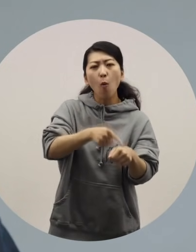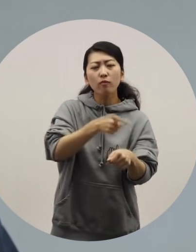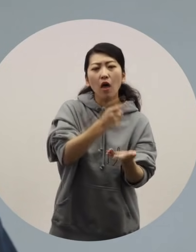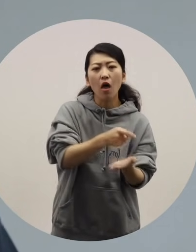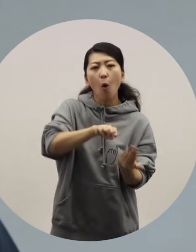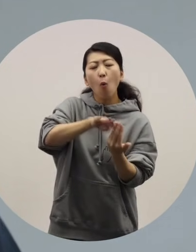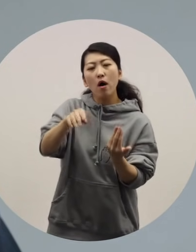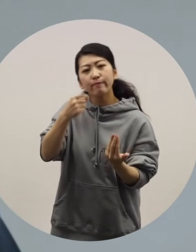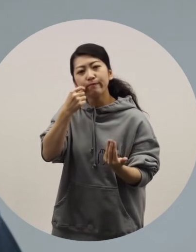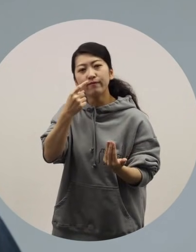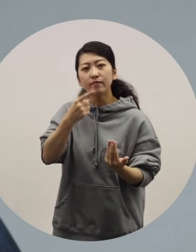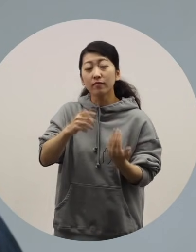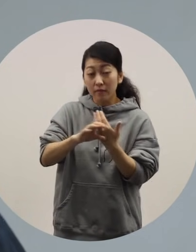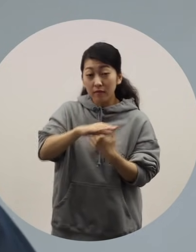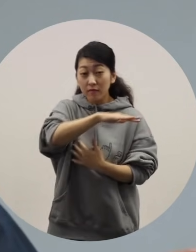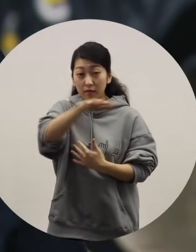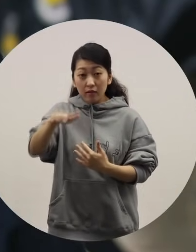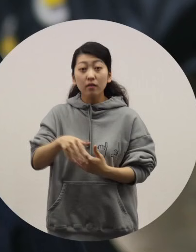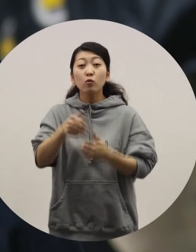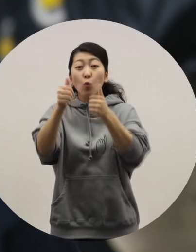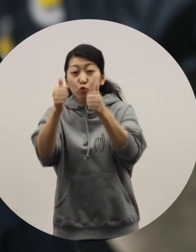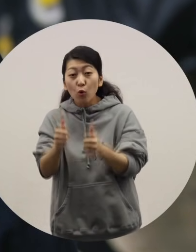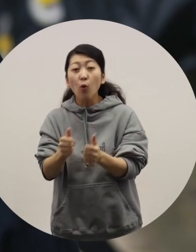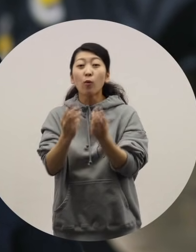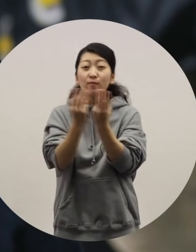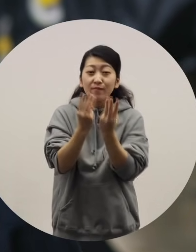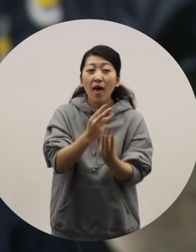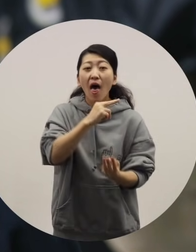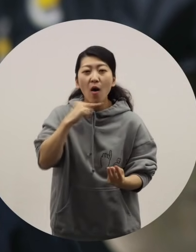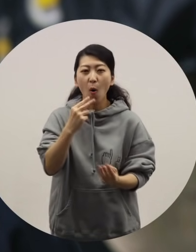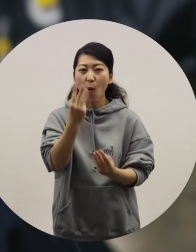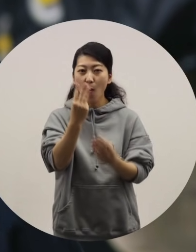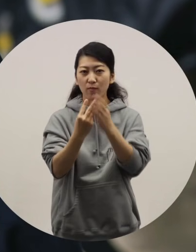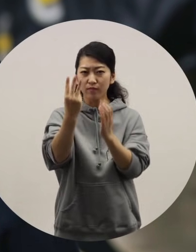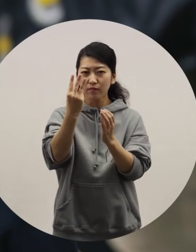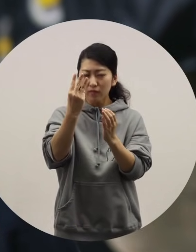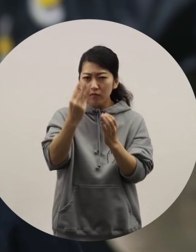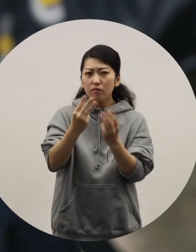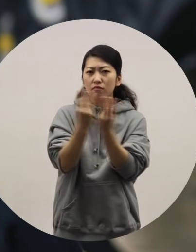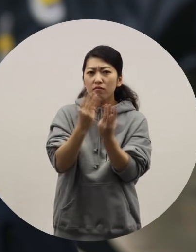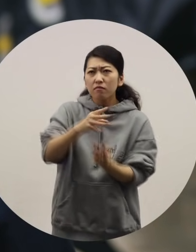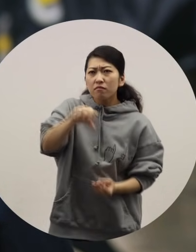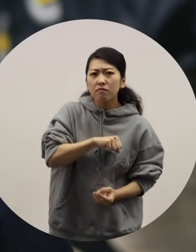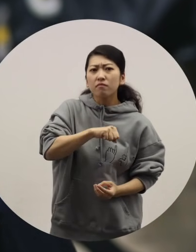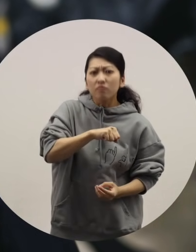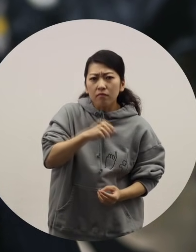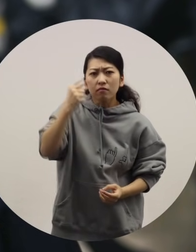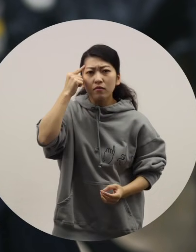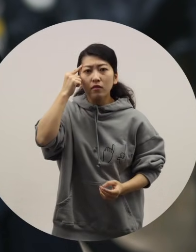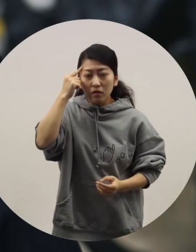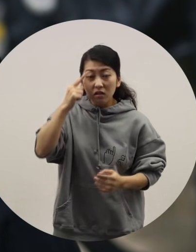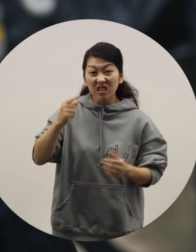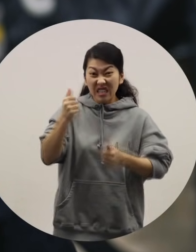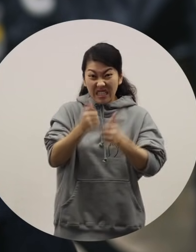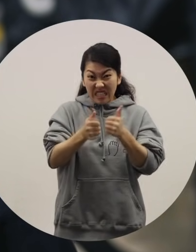For example, if we compete for the test score,